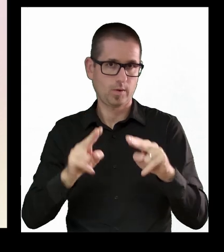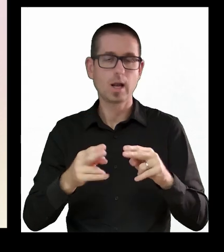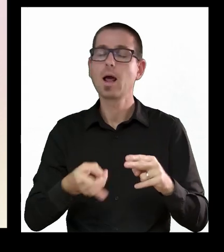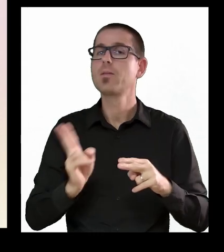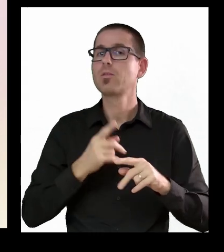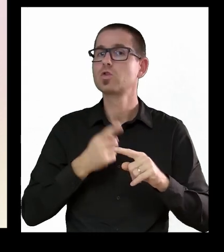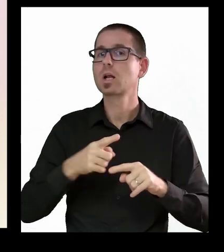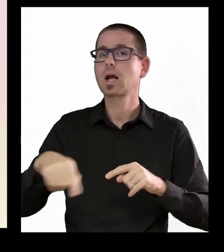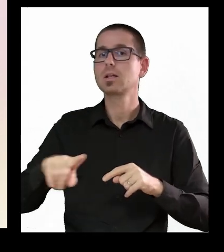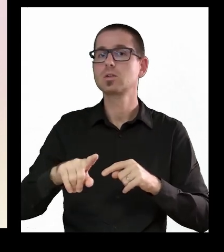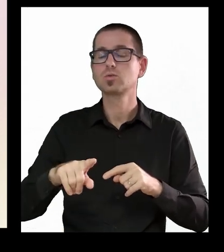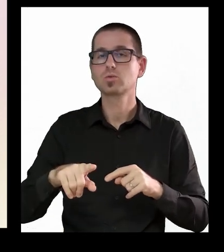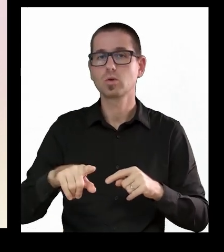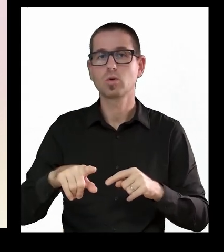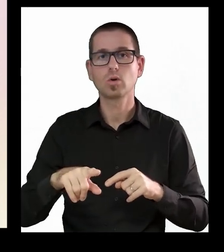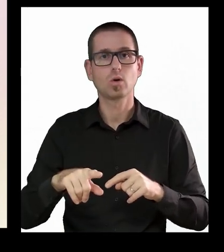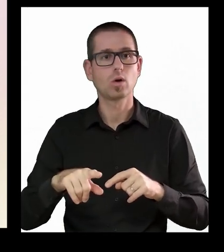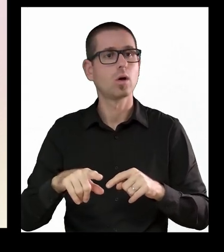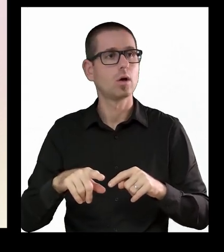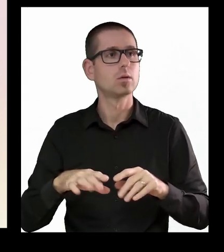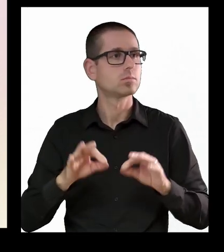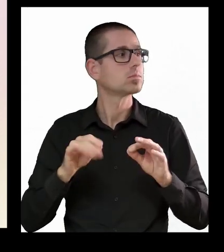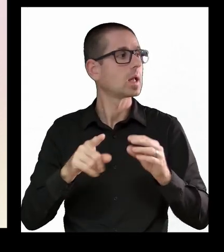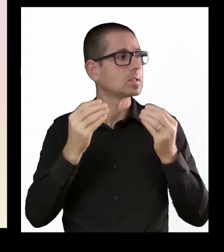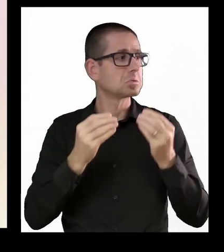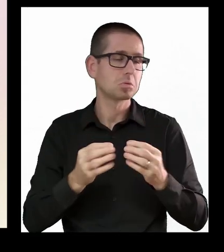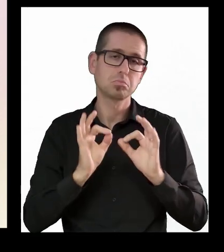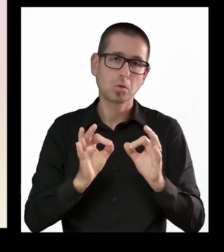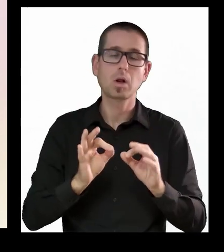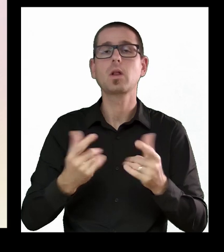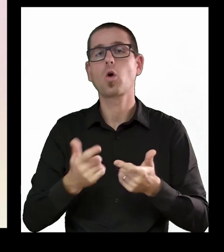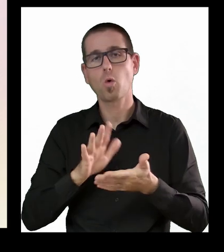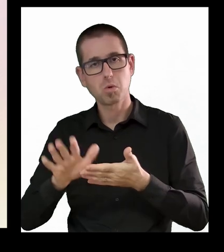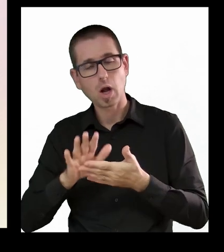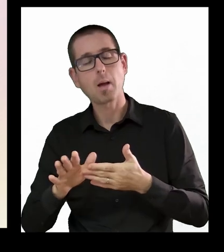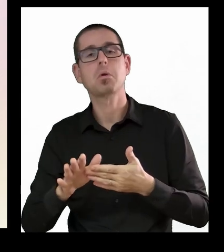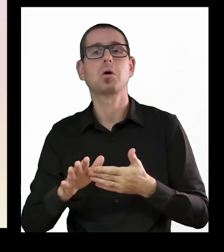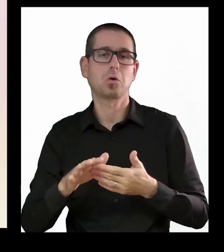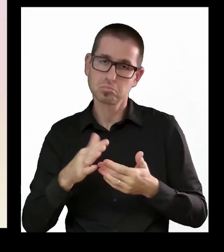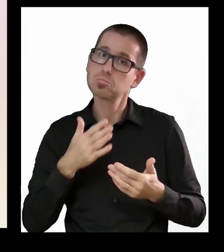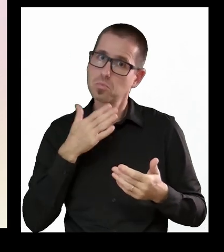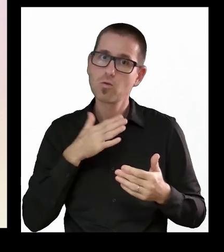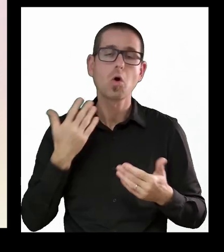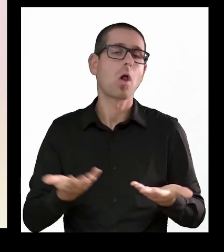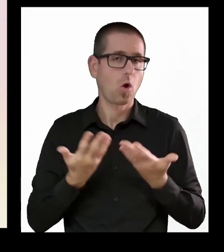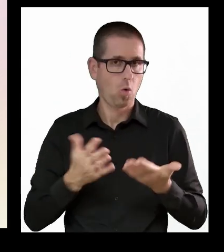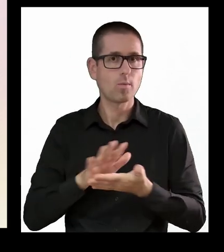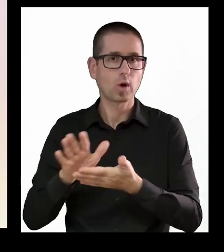They found the system frequently that they can use and easy to use. And the system. When they used the